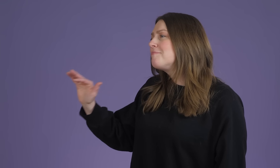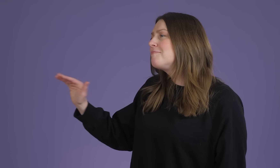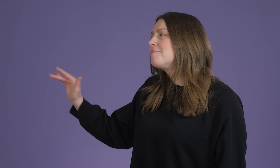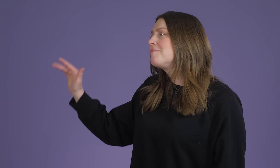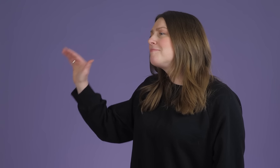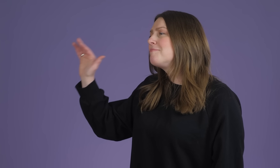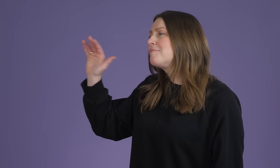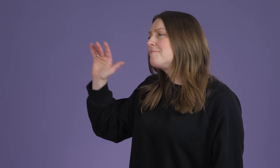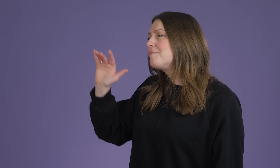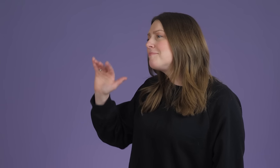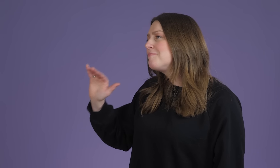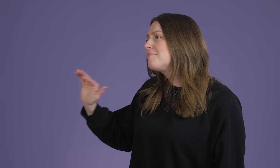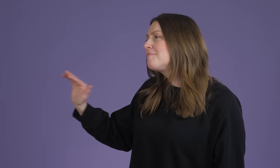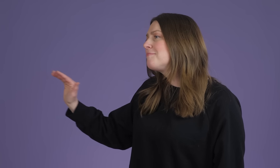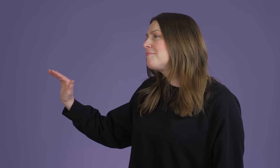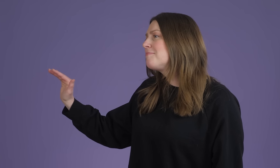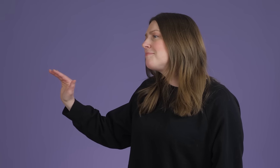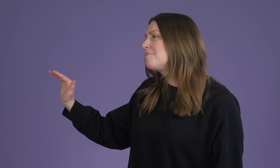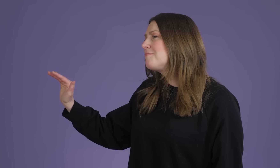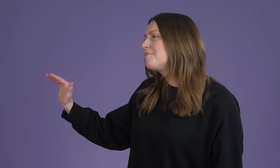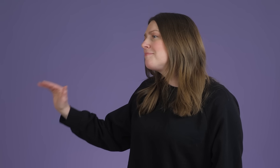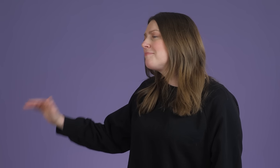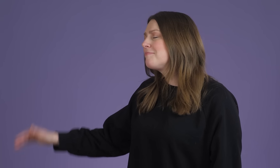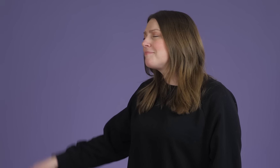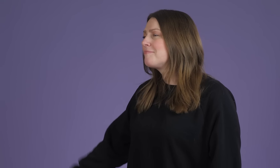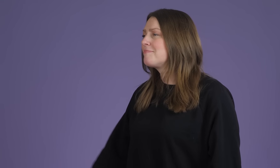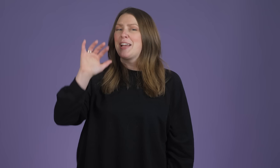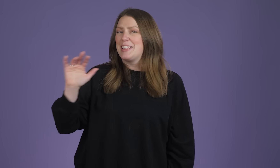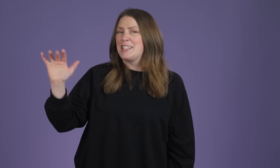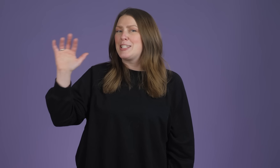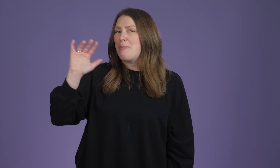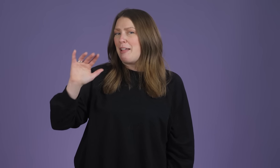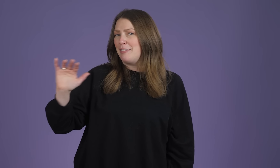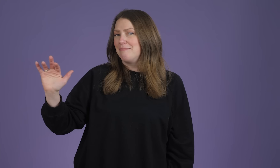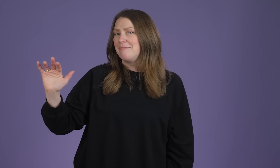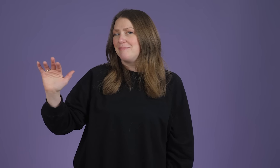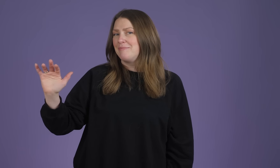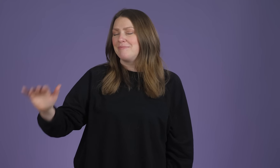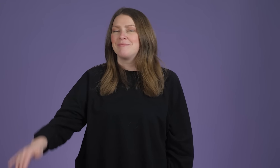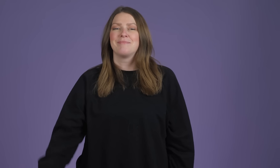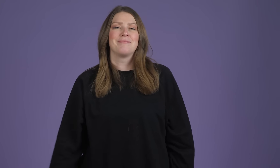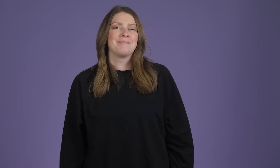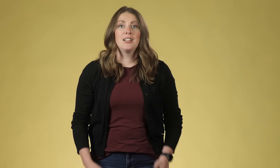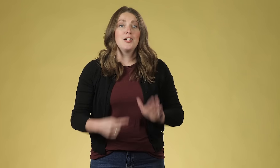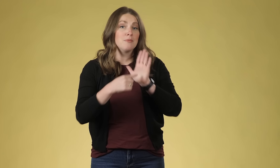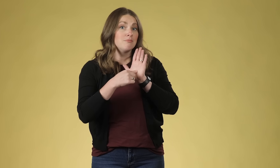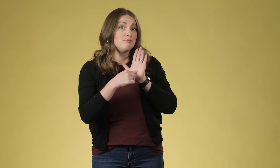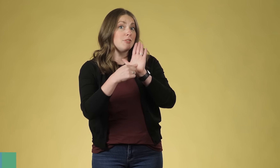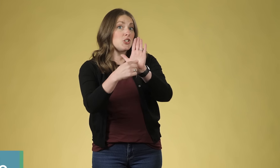Move out and wiggle to spell. Spell.